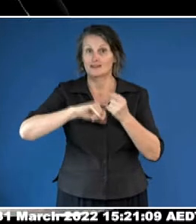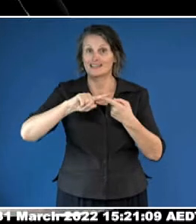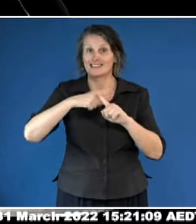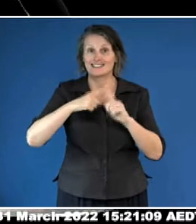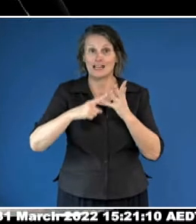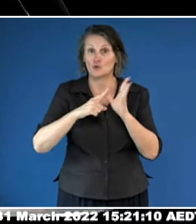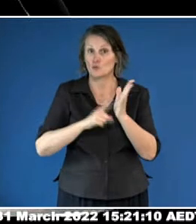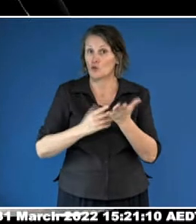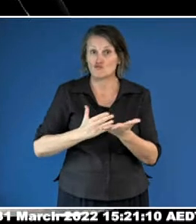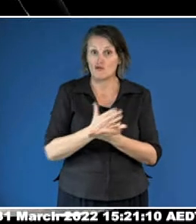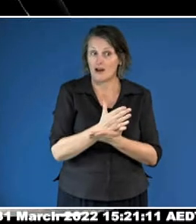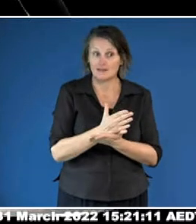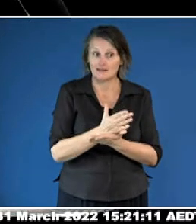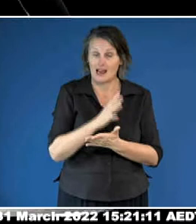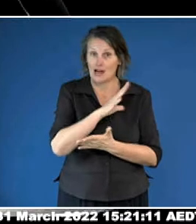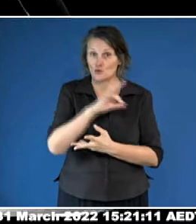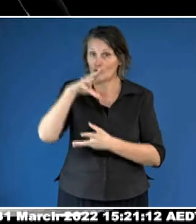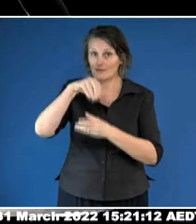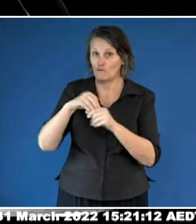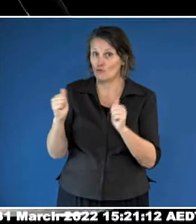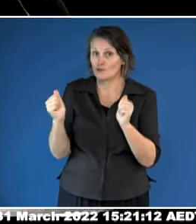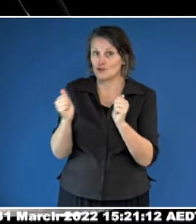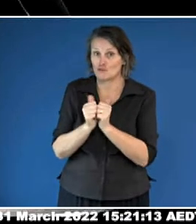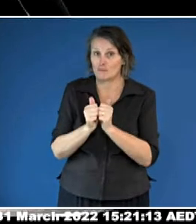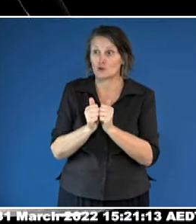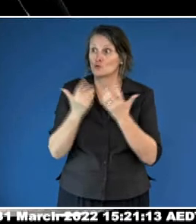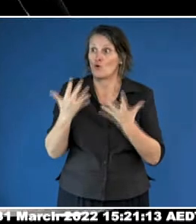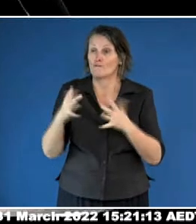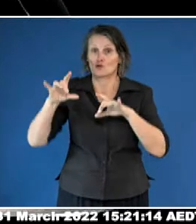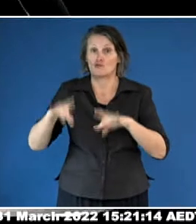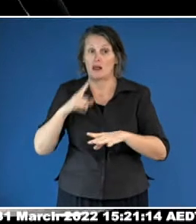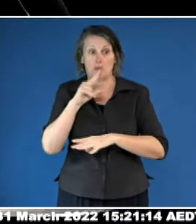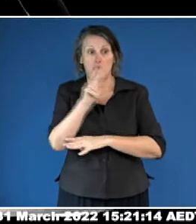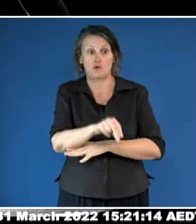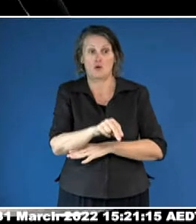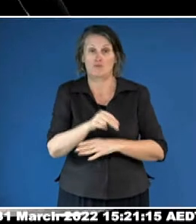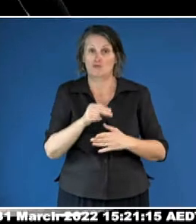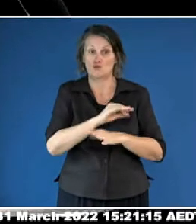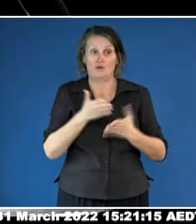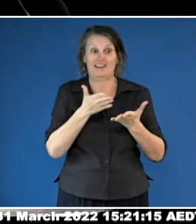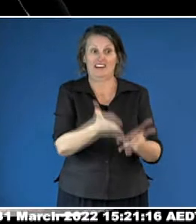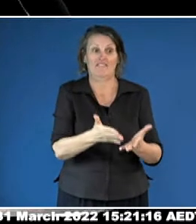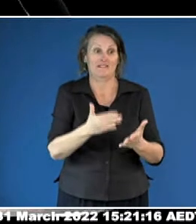often denied. And somehow that puts women and girls at much greater risk, you know, and